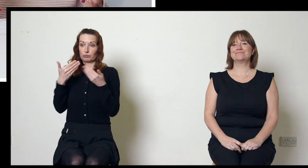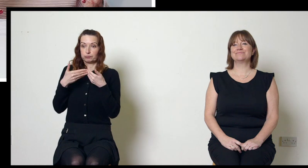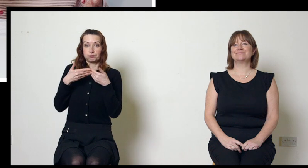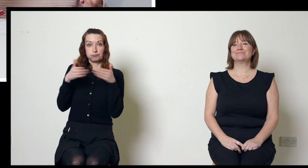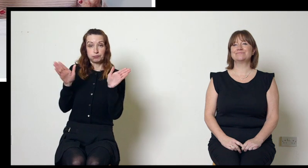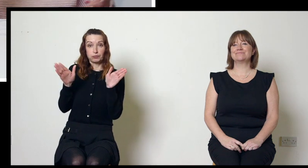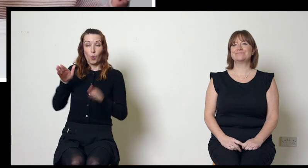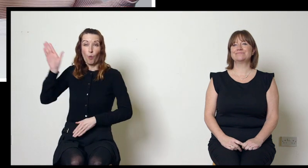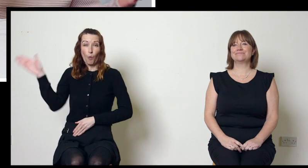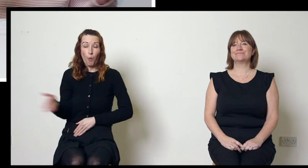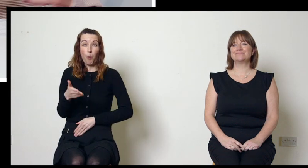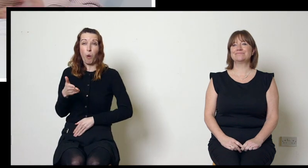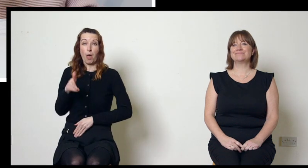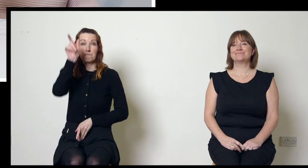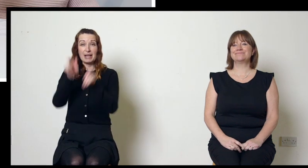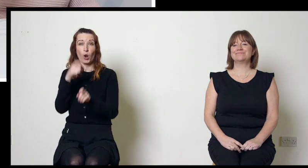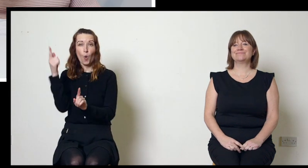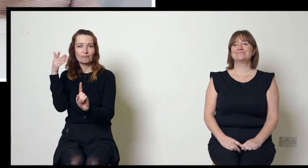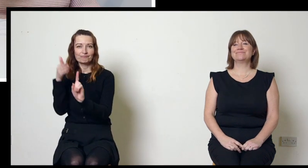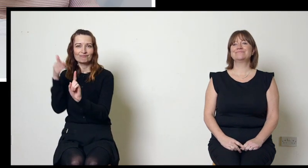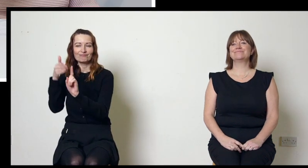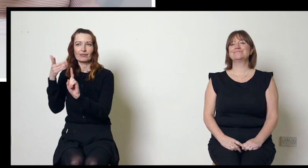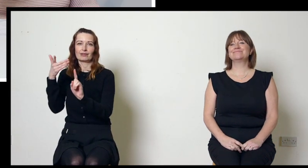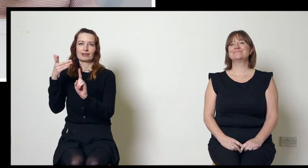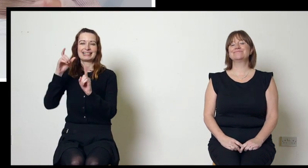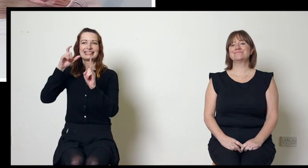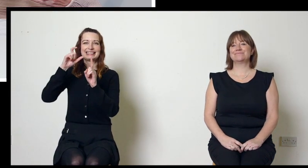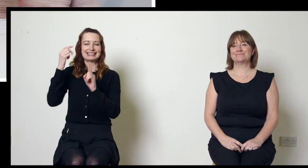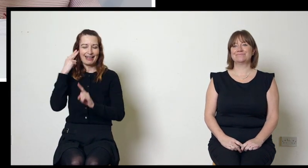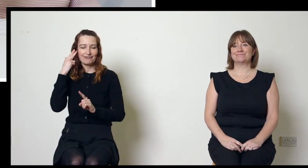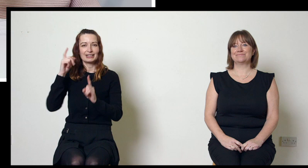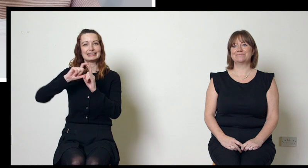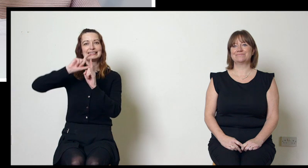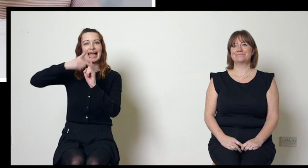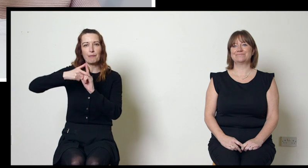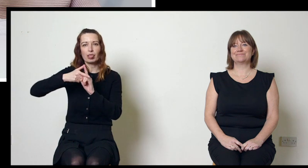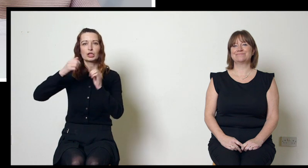to 20% of the world population which is deaf, disabled, neurodivergent.